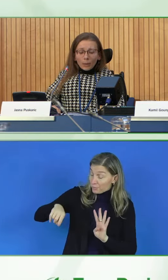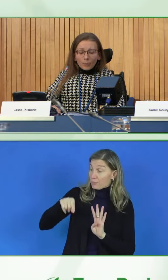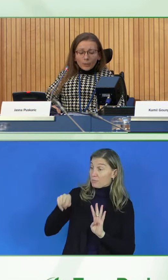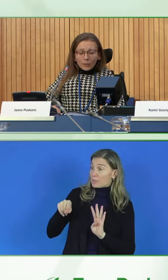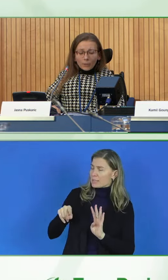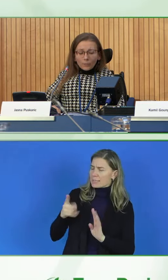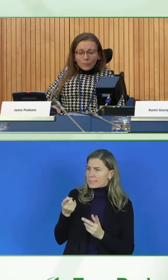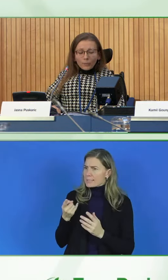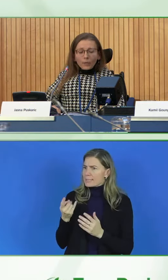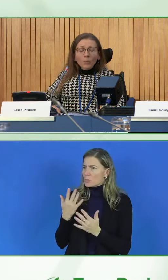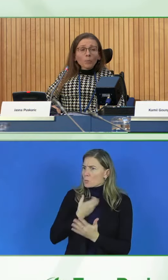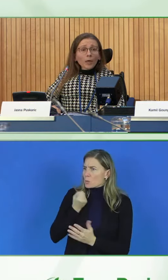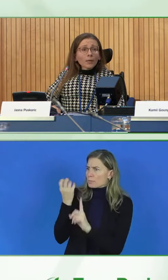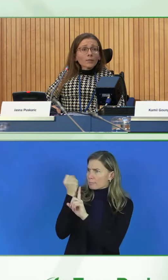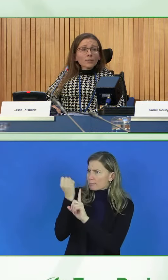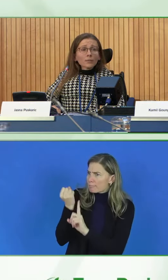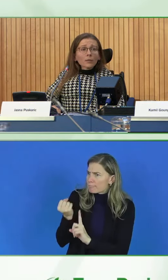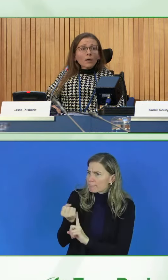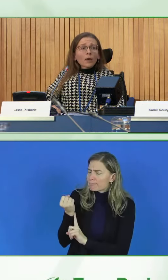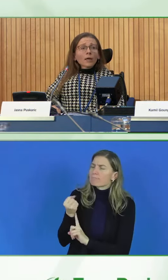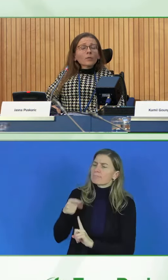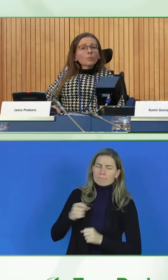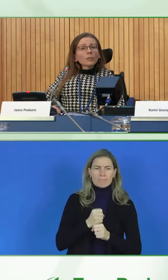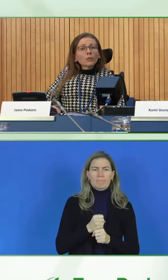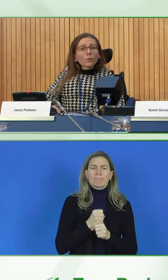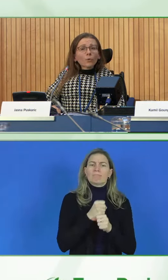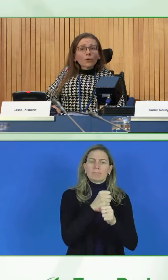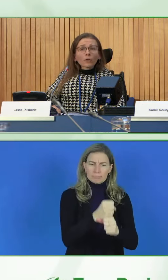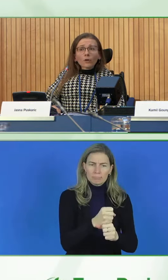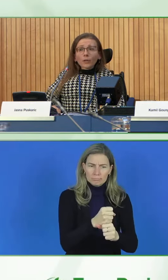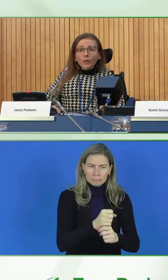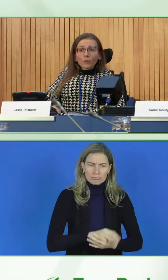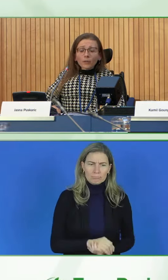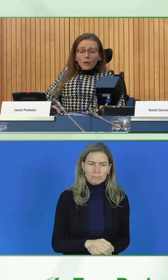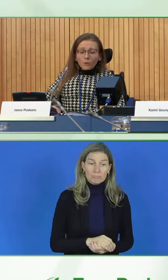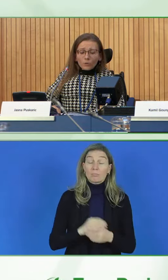lobbying, campaigns and media work are carried out.